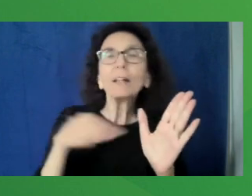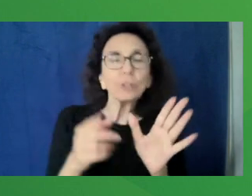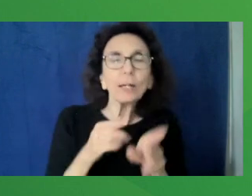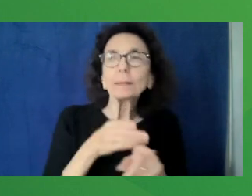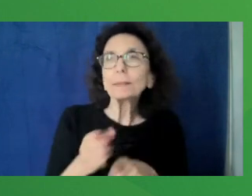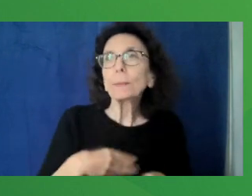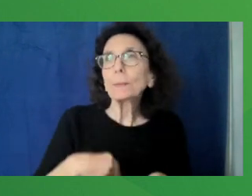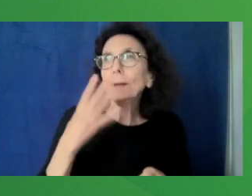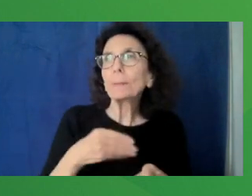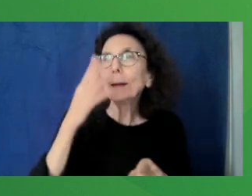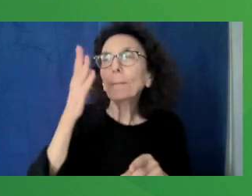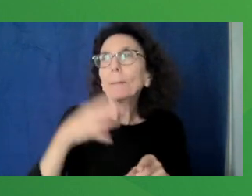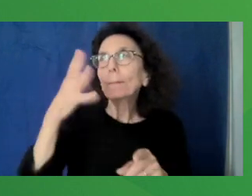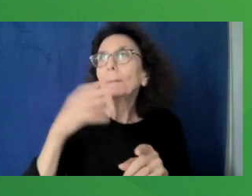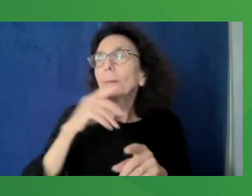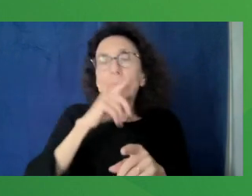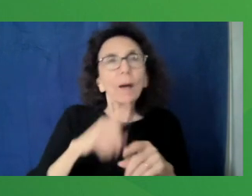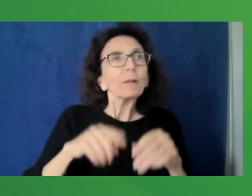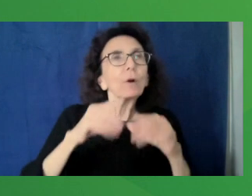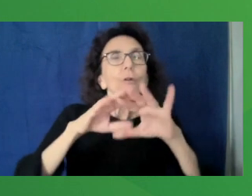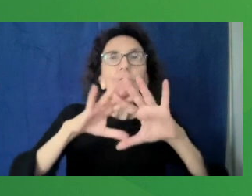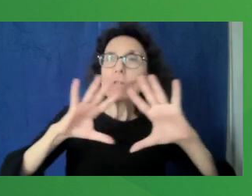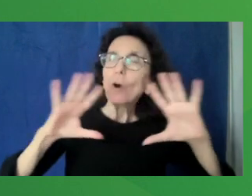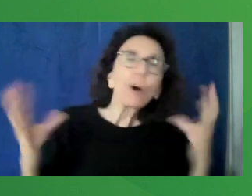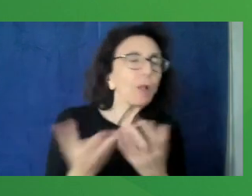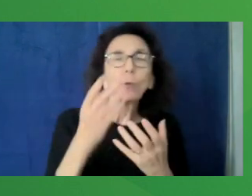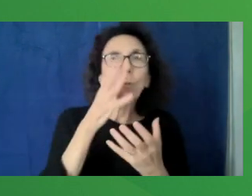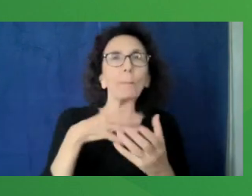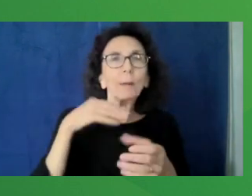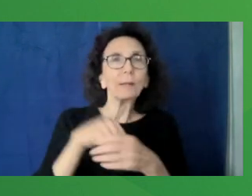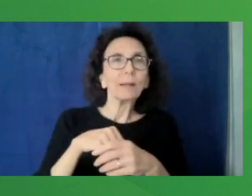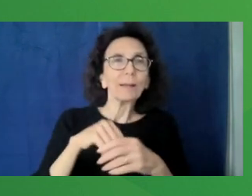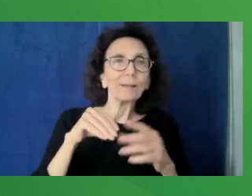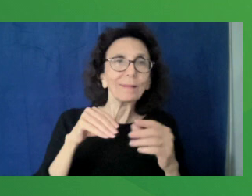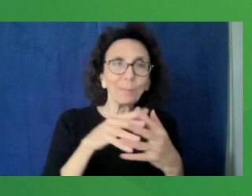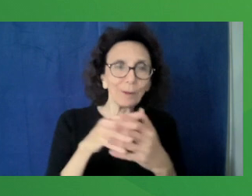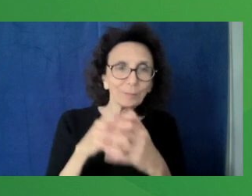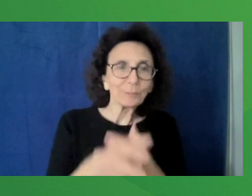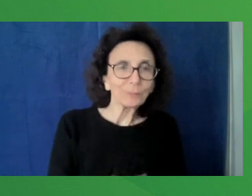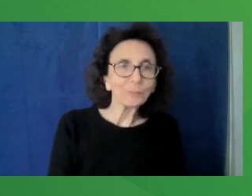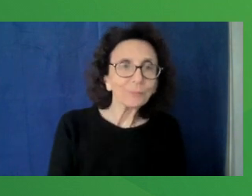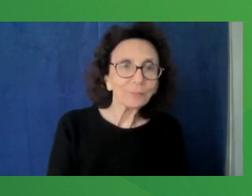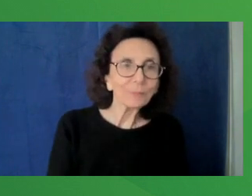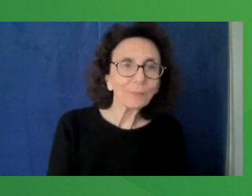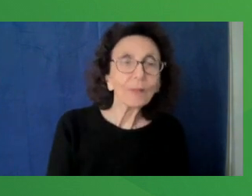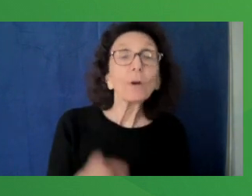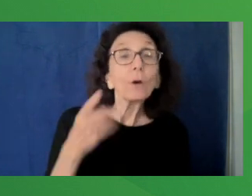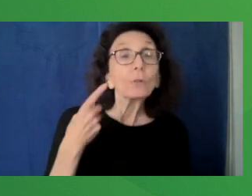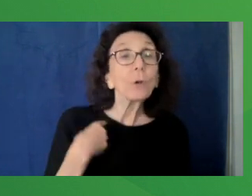our nation. Next slide. And so, as part of this project, we brought into the classroom three